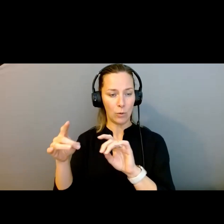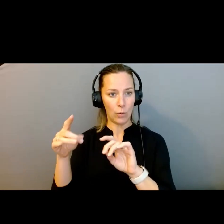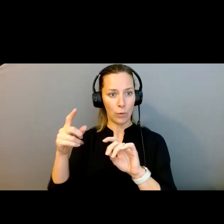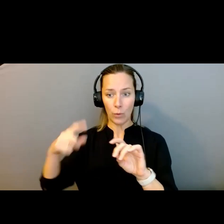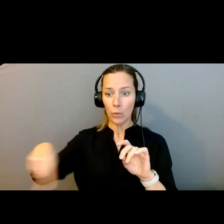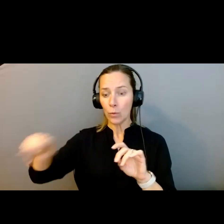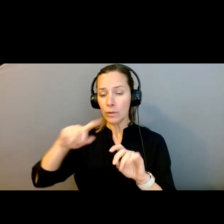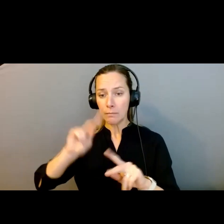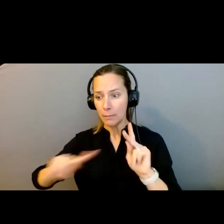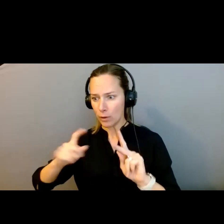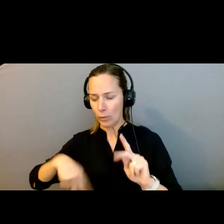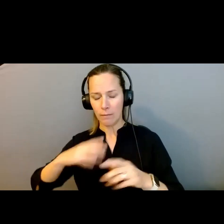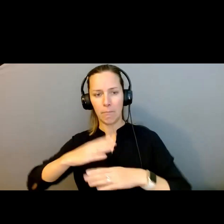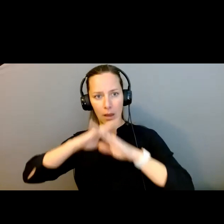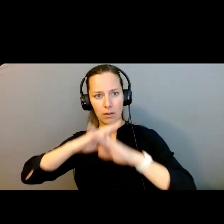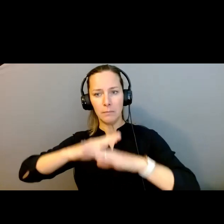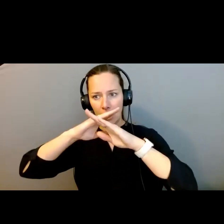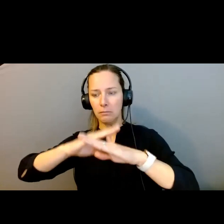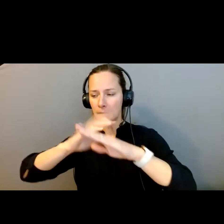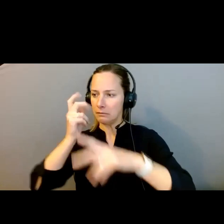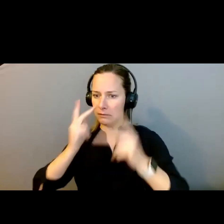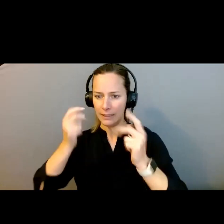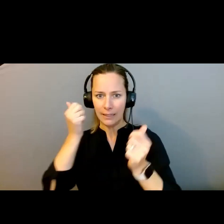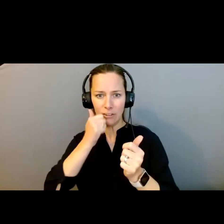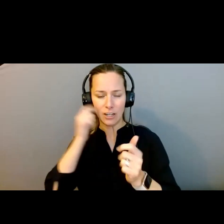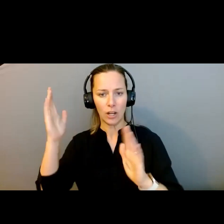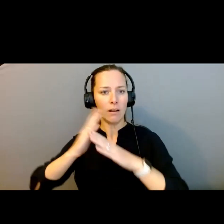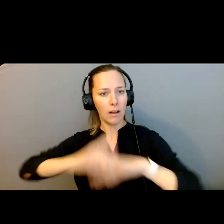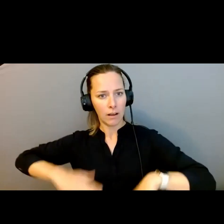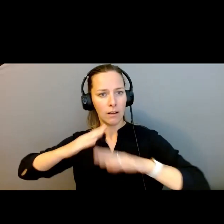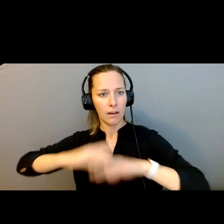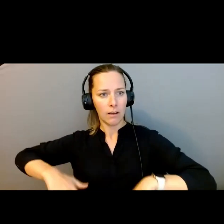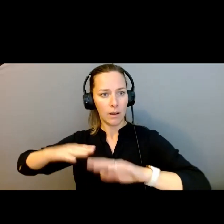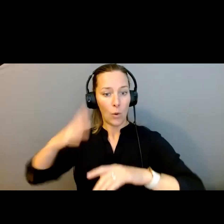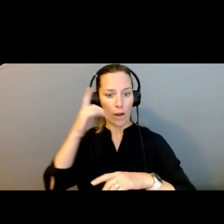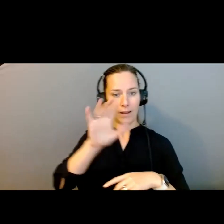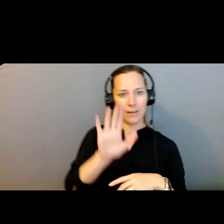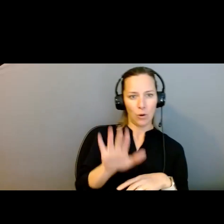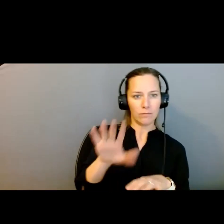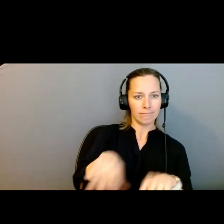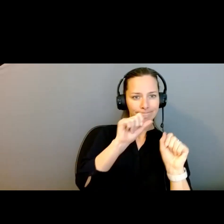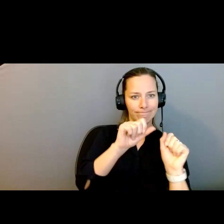and the barriers that we encounter, are things that can be minimized through the tremendous research that's being done. >>